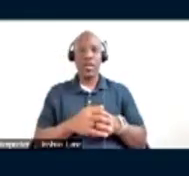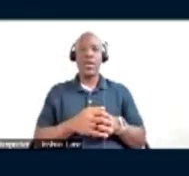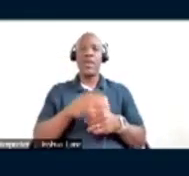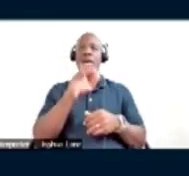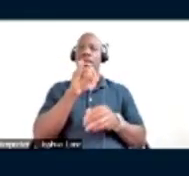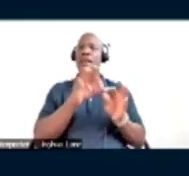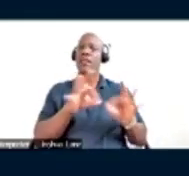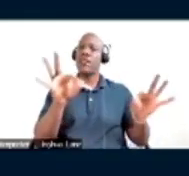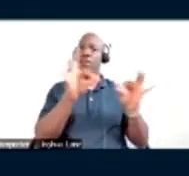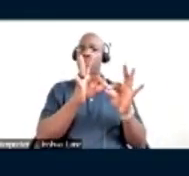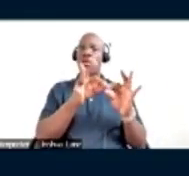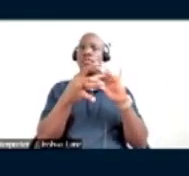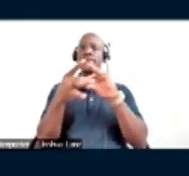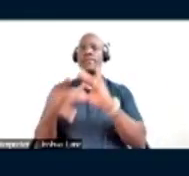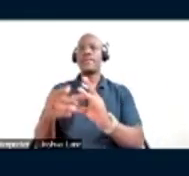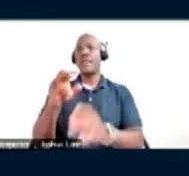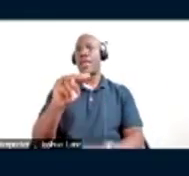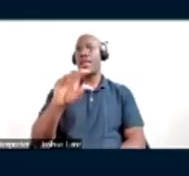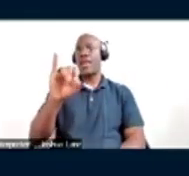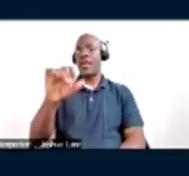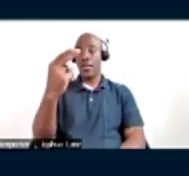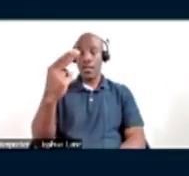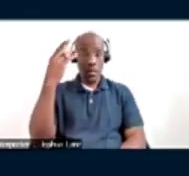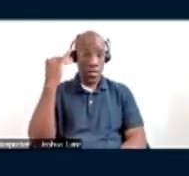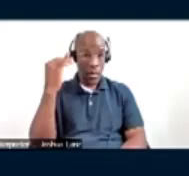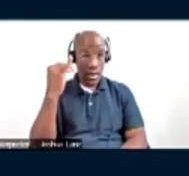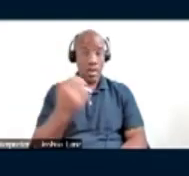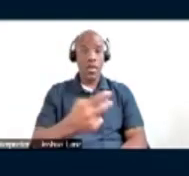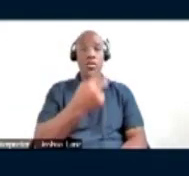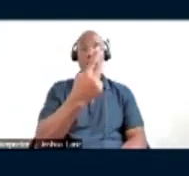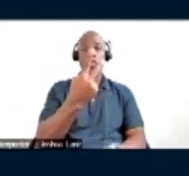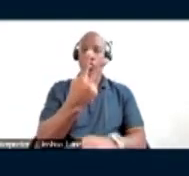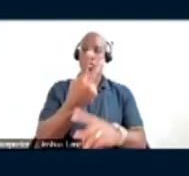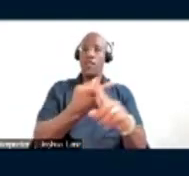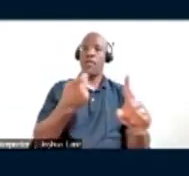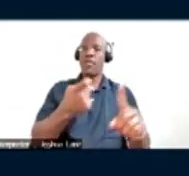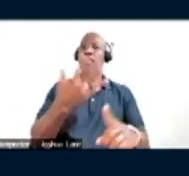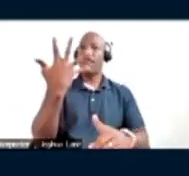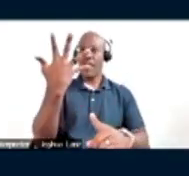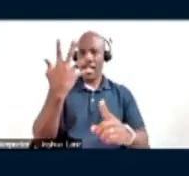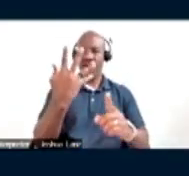because two of the five review criteria, the five review criteria,